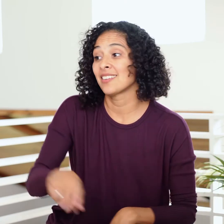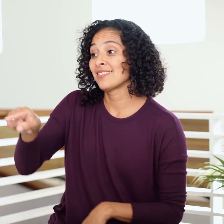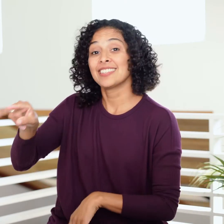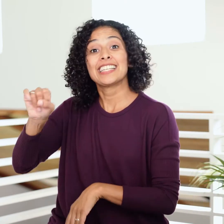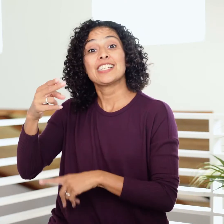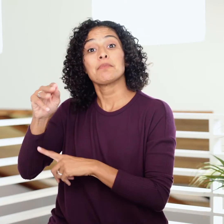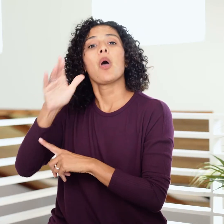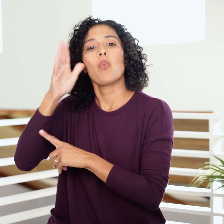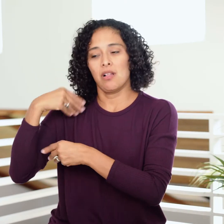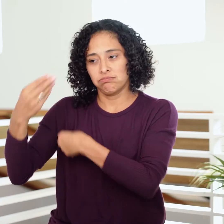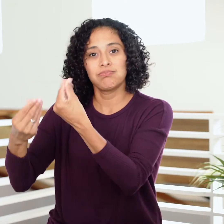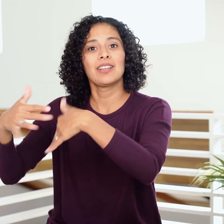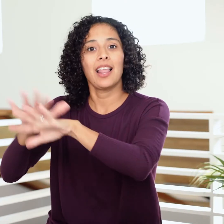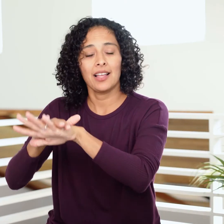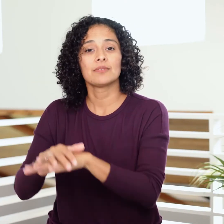and He promises Ishmael’s line descendants and land.